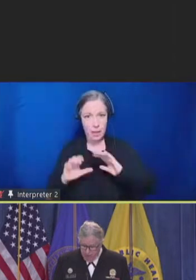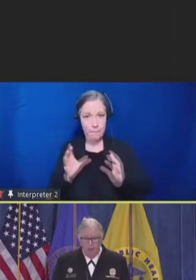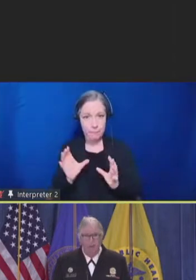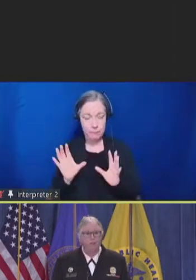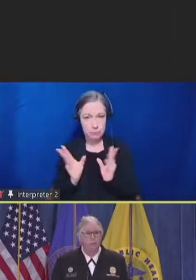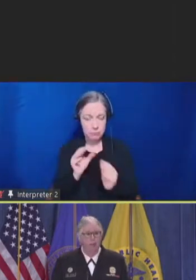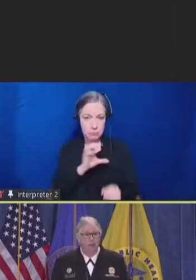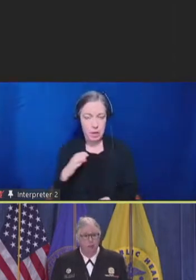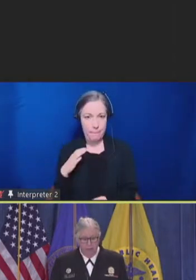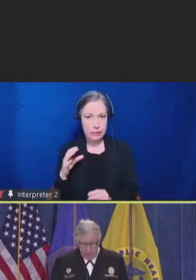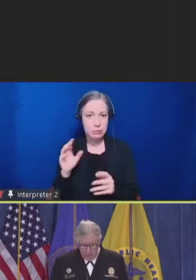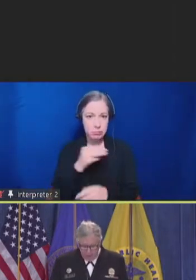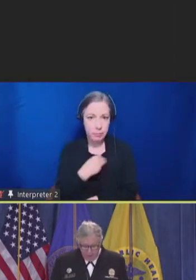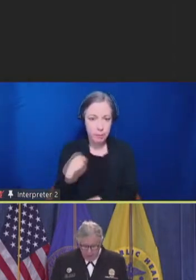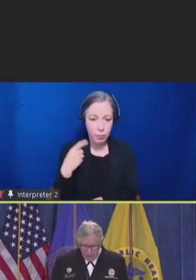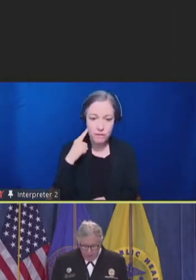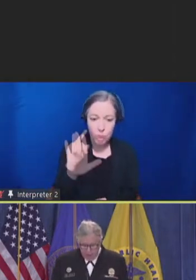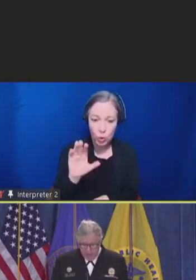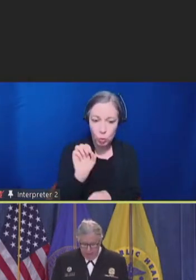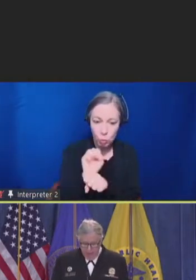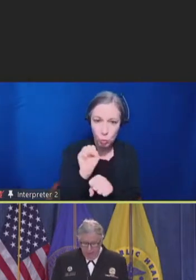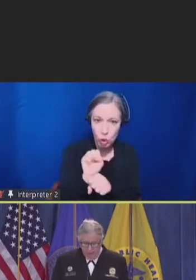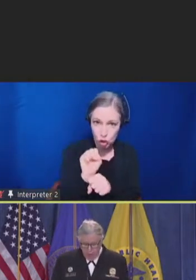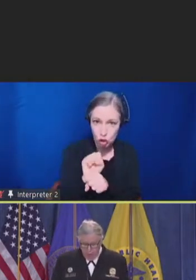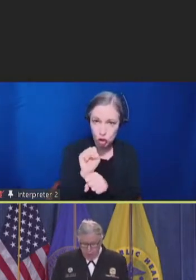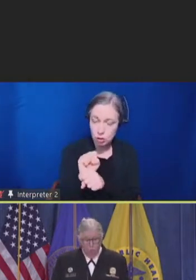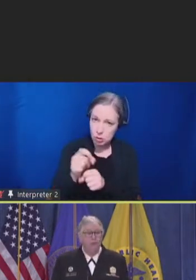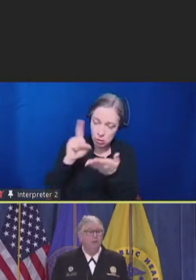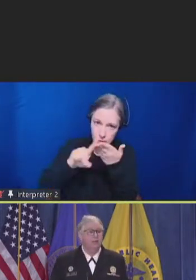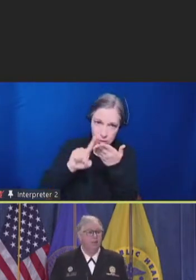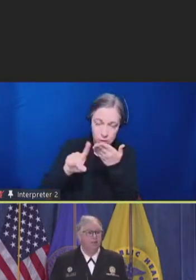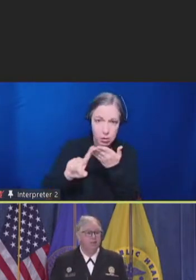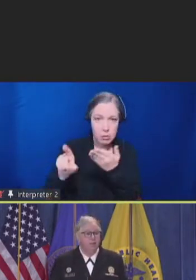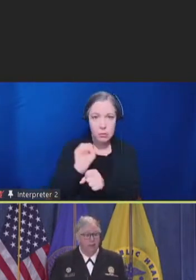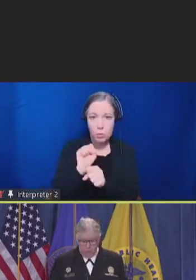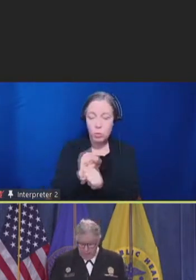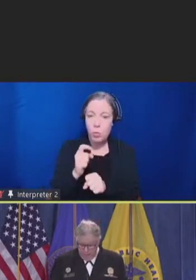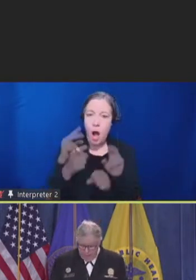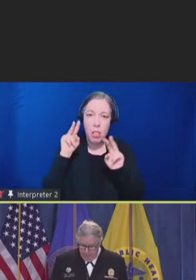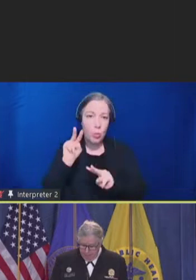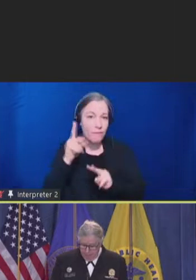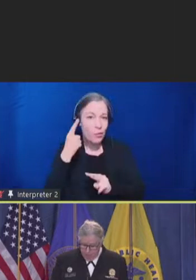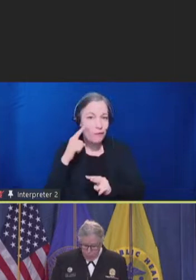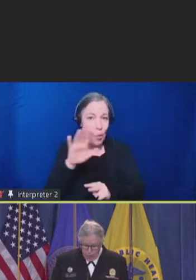and information and immunization subcommittees. I look forward to discussions later today about this work.